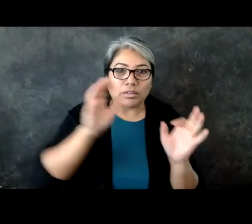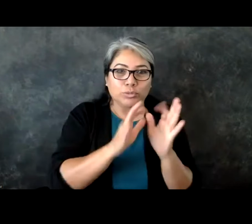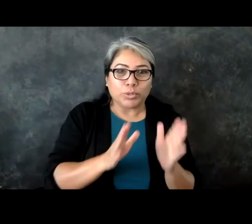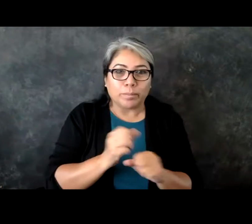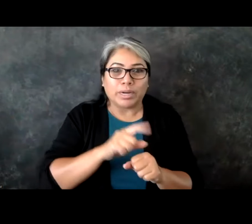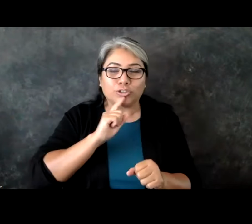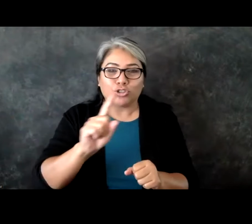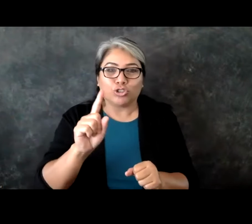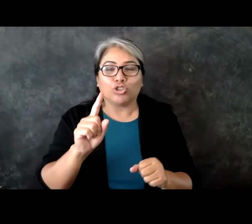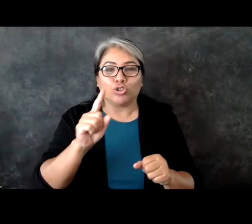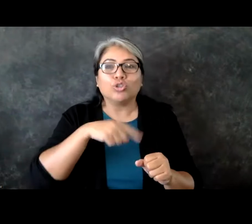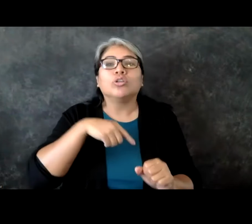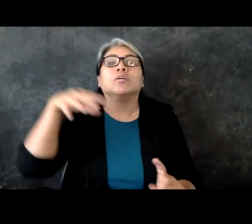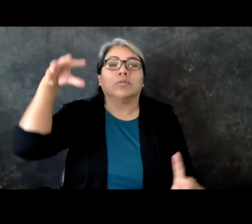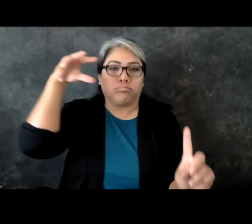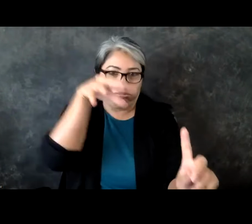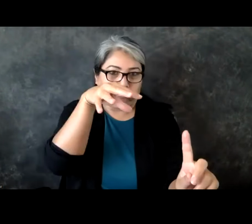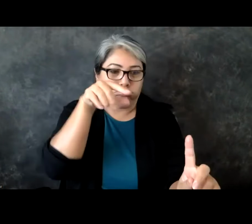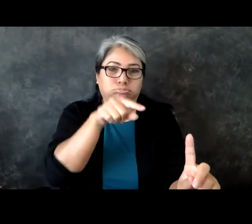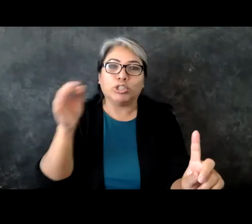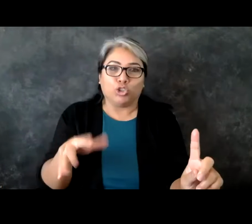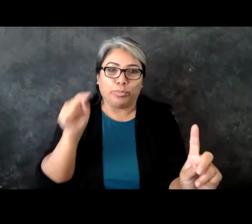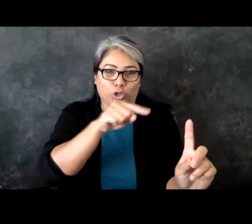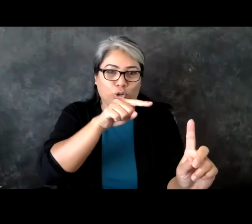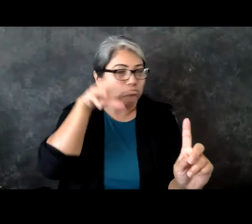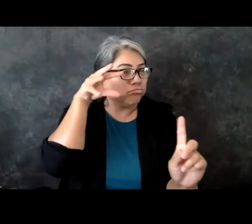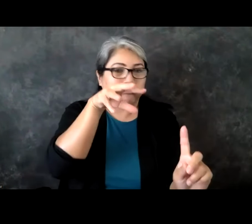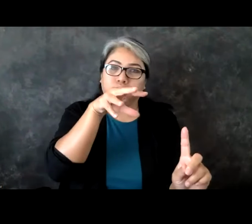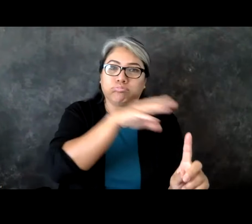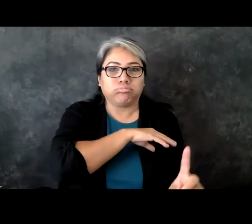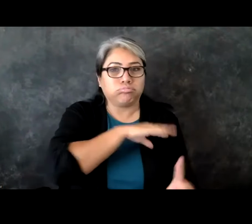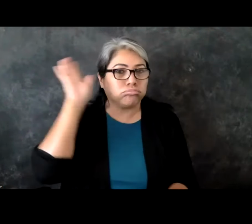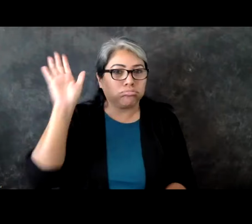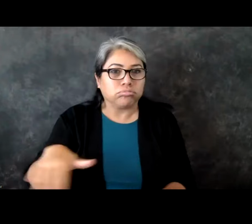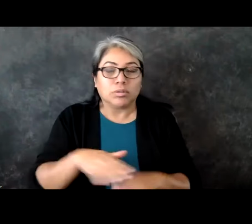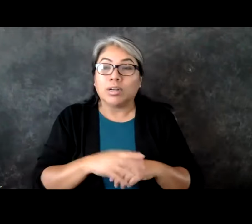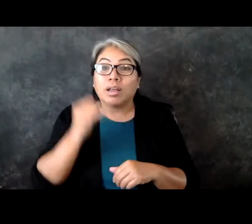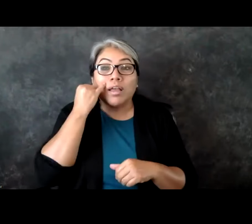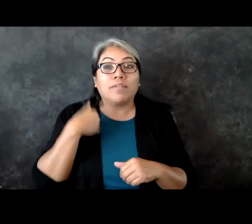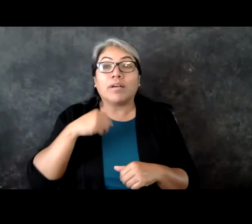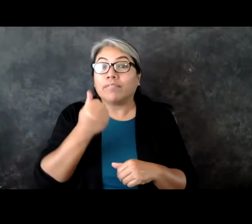So a note on access. We have ASL interpreting. We will